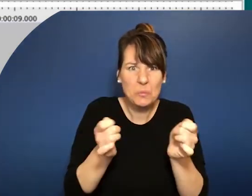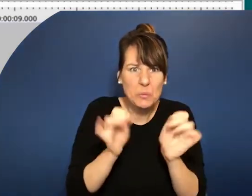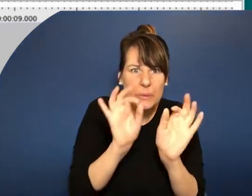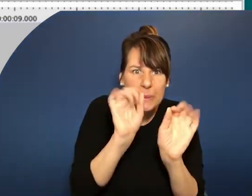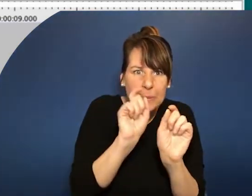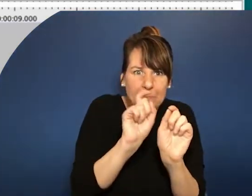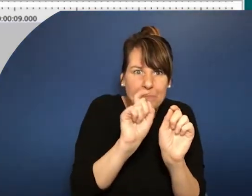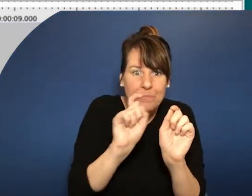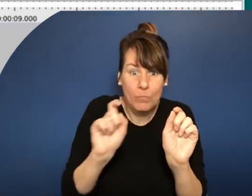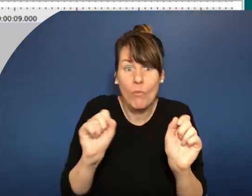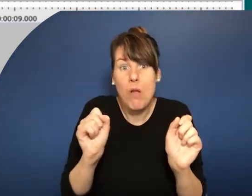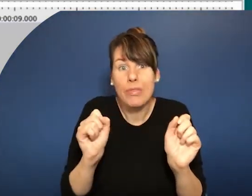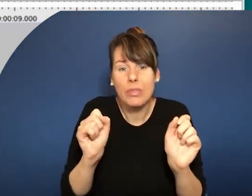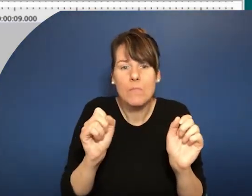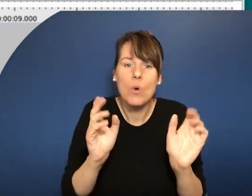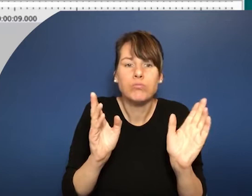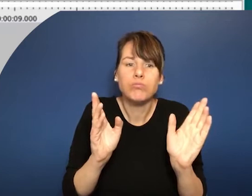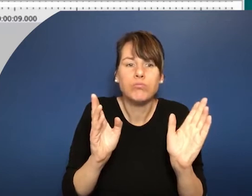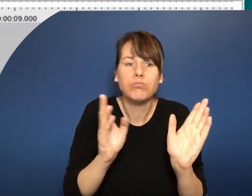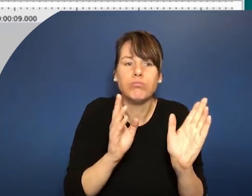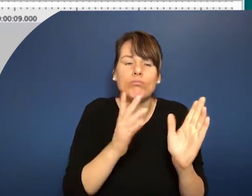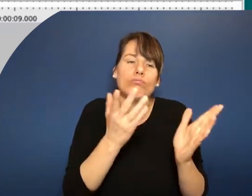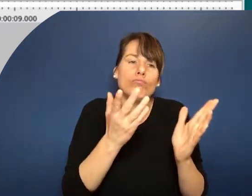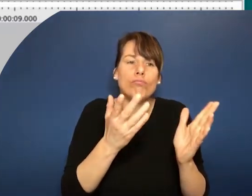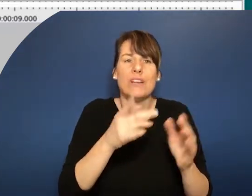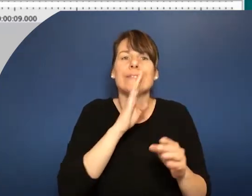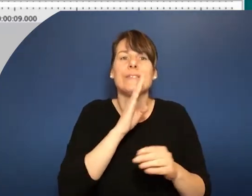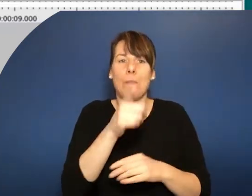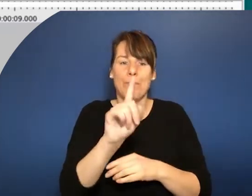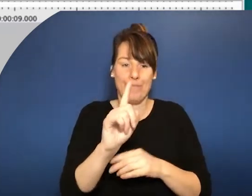For example, you may be interested only in the stroke part of the sign